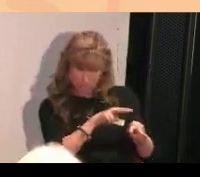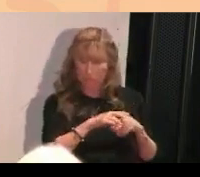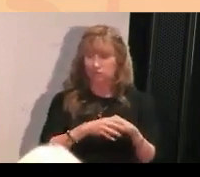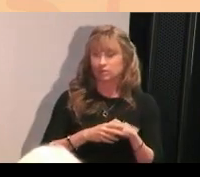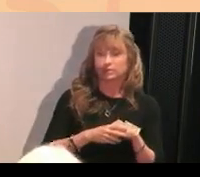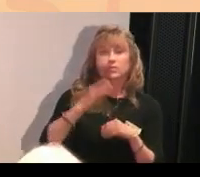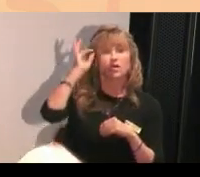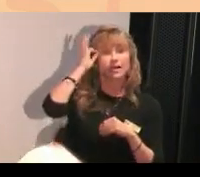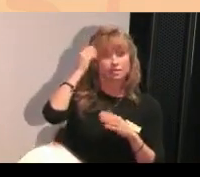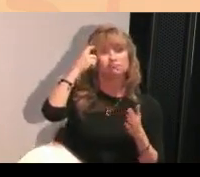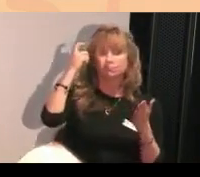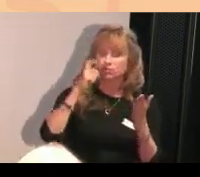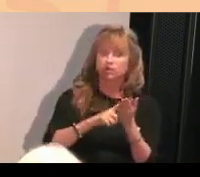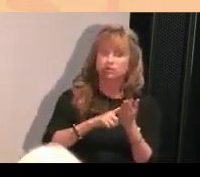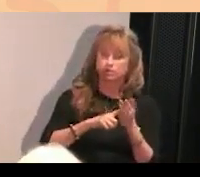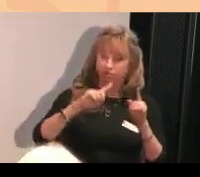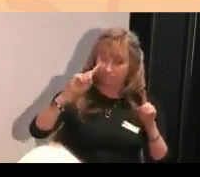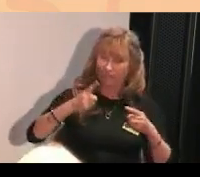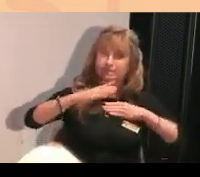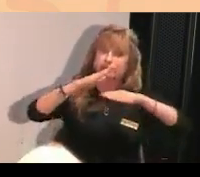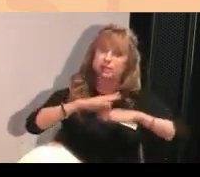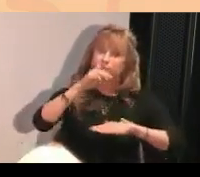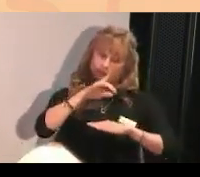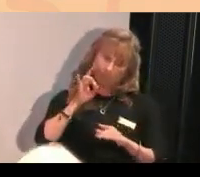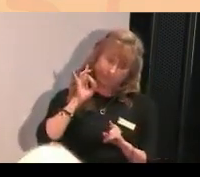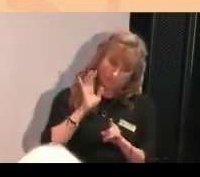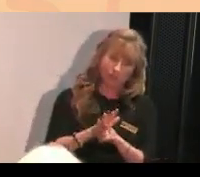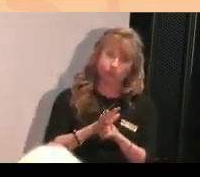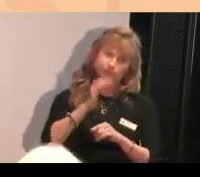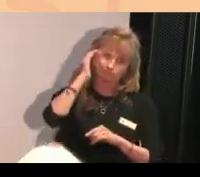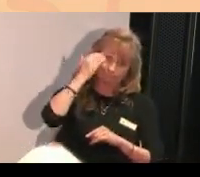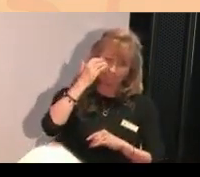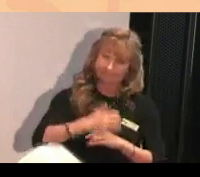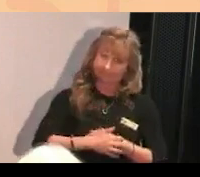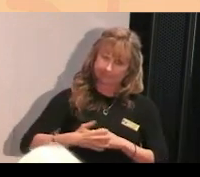the importance of First Nation people's self-determination cultural Authority and